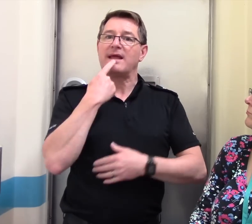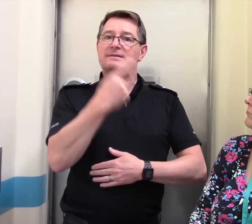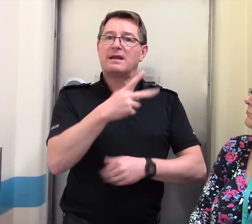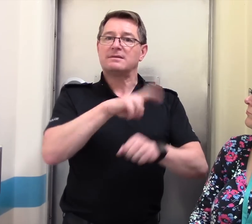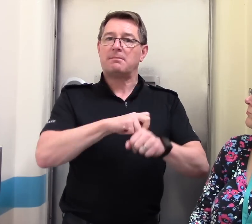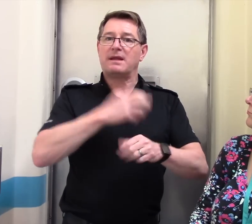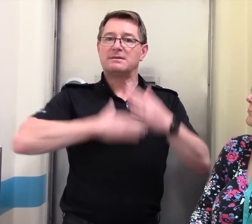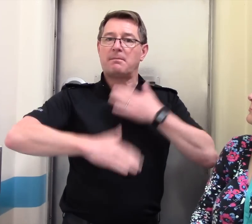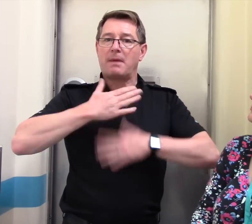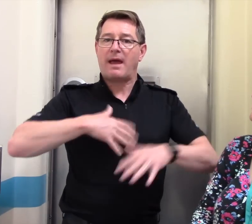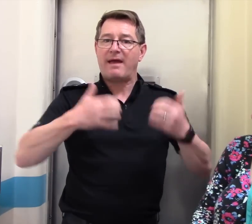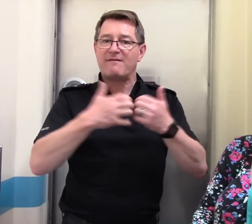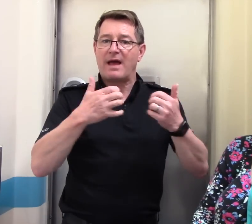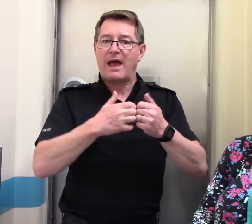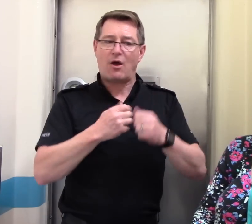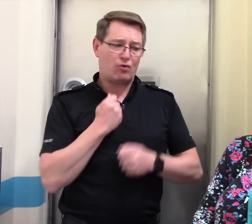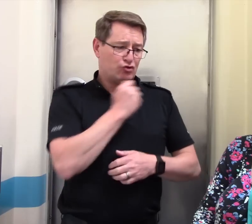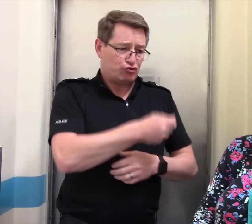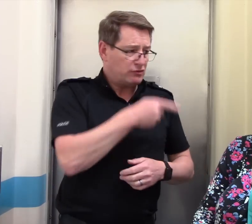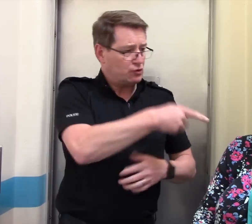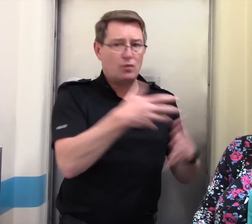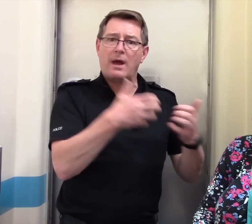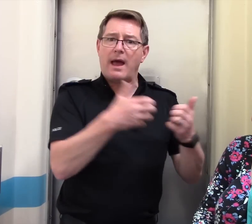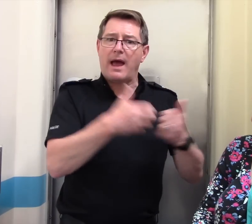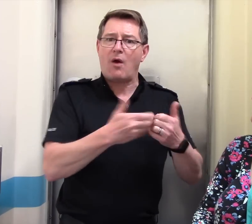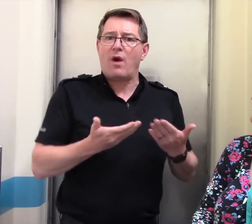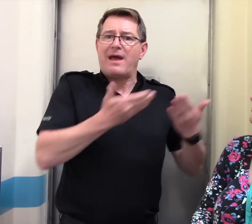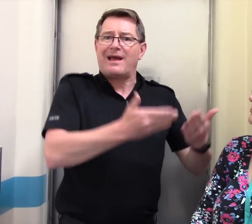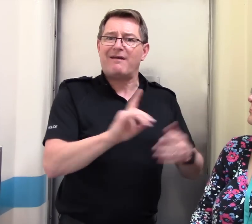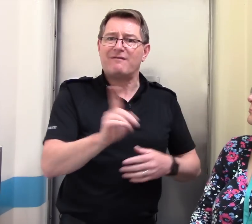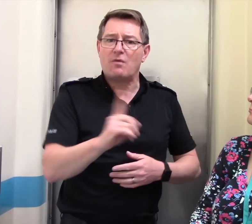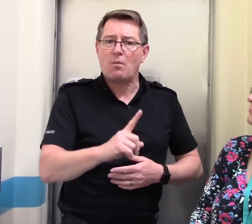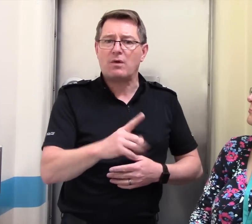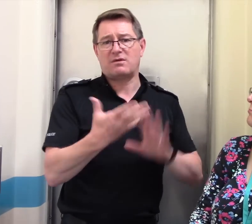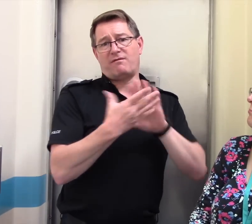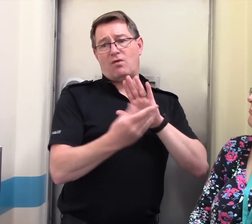which says how the police will behave, how they'll treat you, and what they'll give you